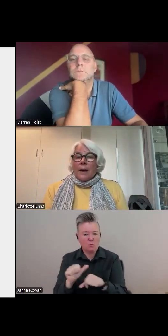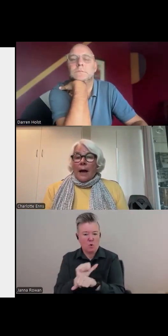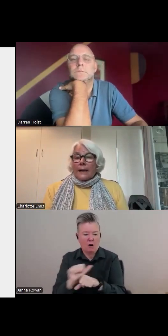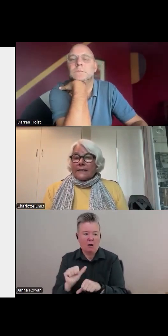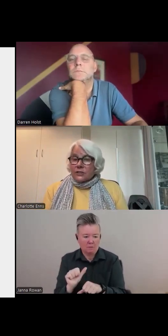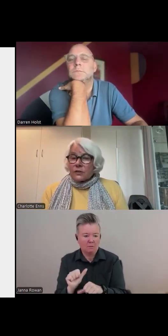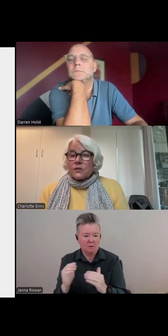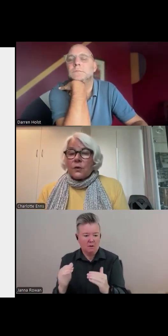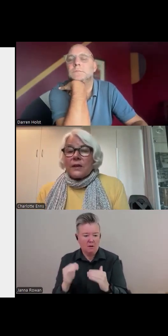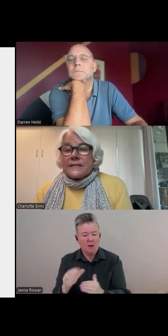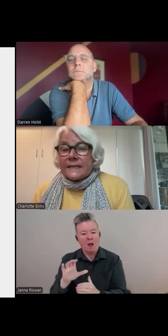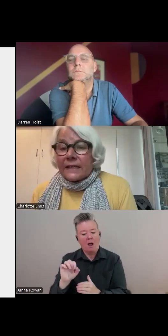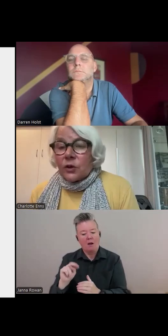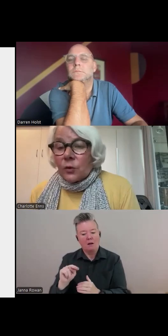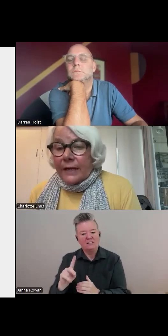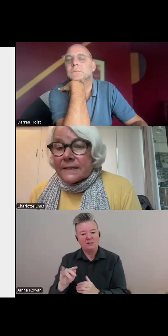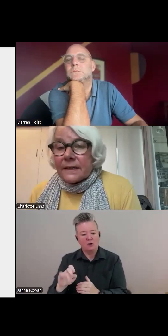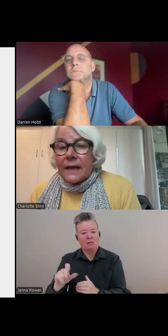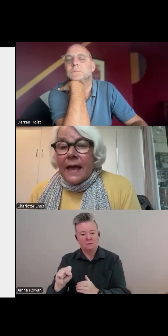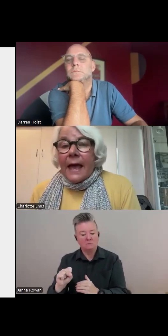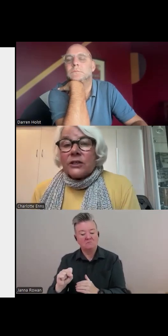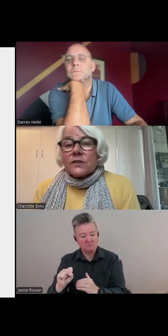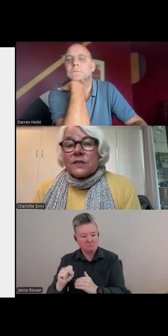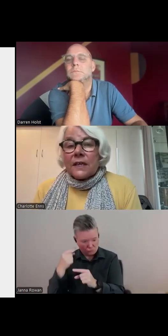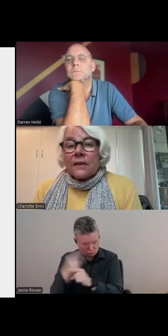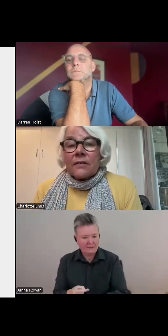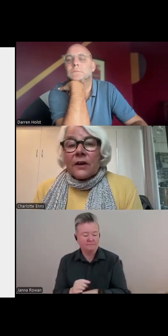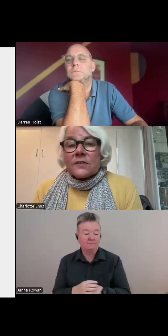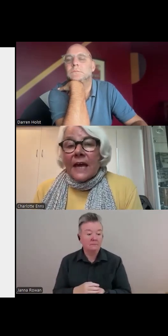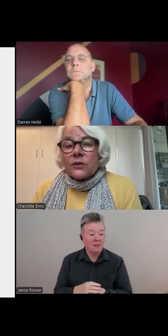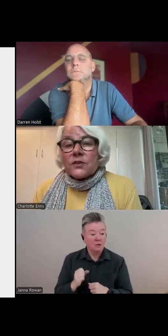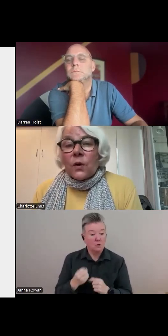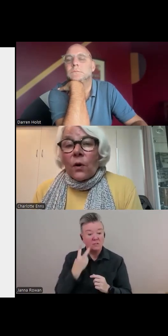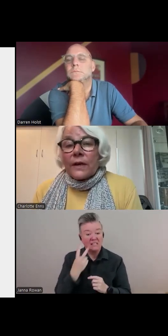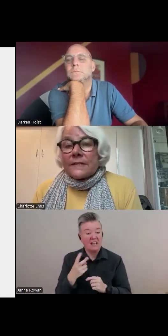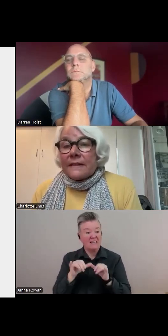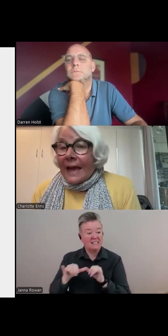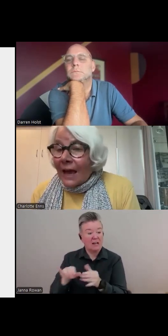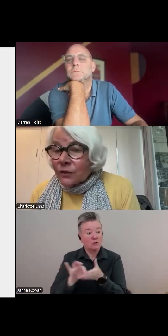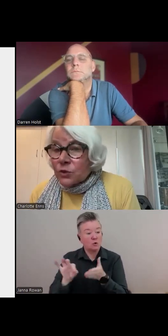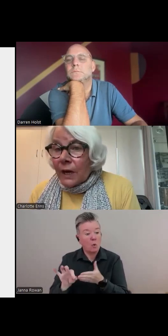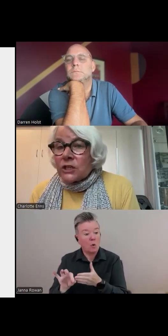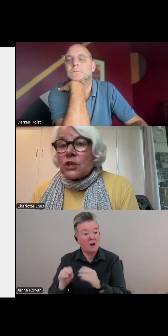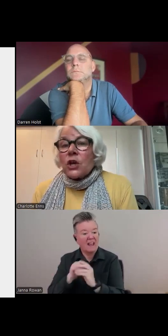something to work on. Conditionals, though, they did get correct, and you'll see their standard score is